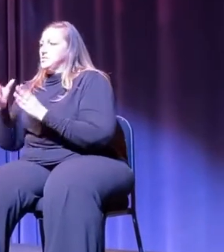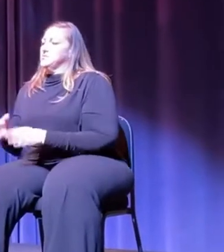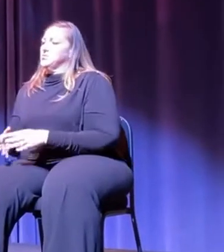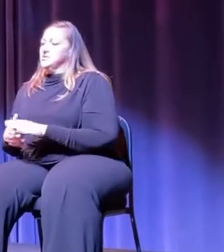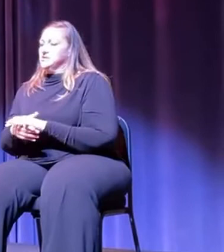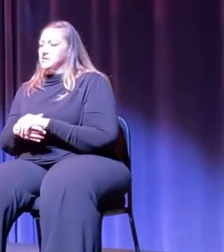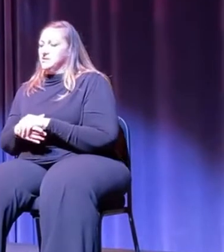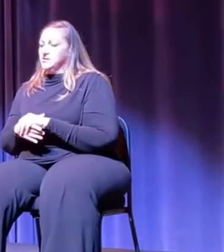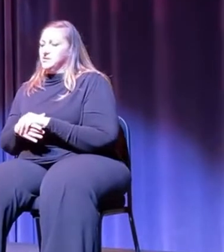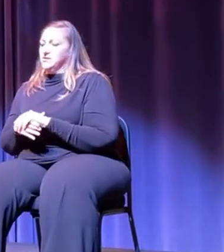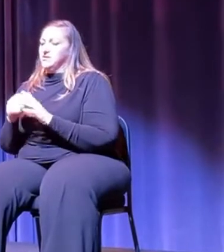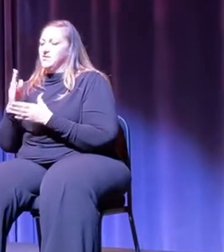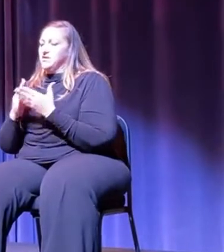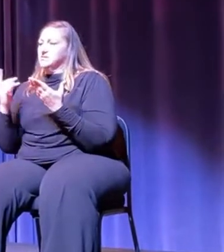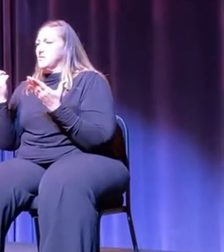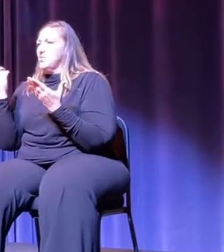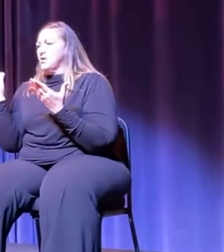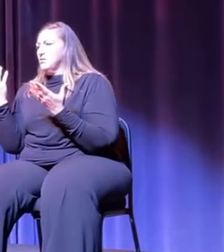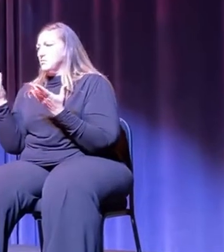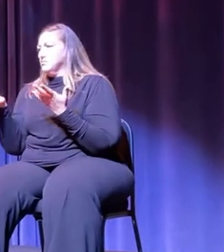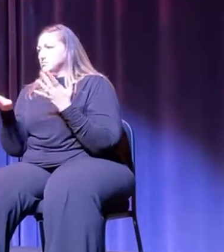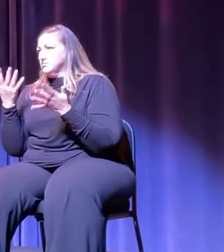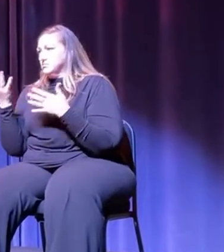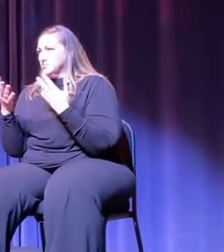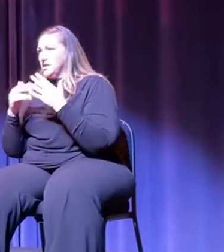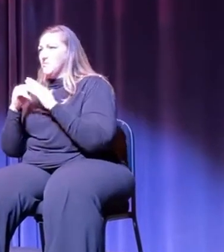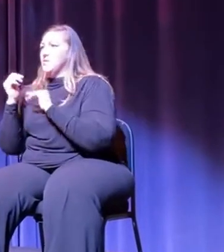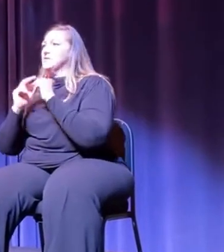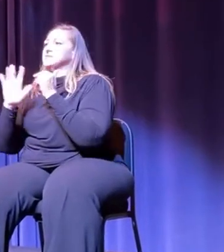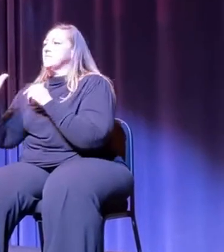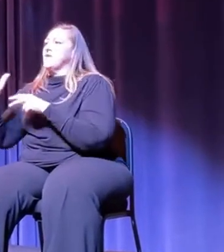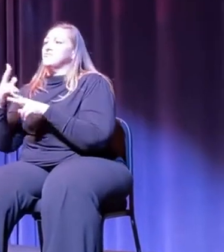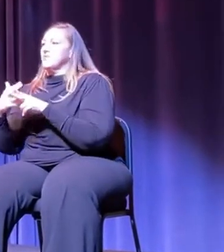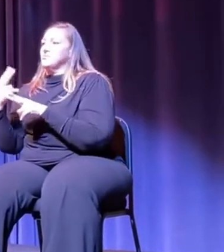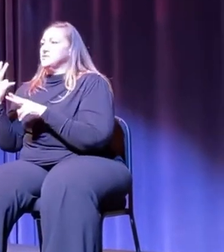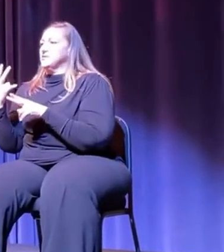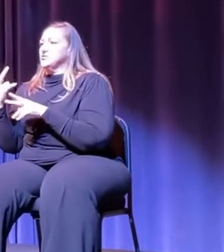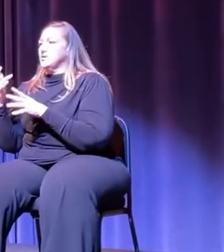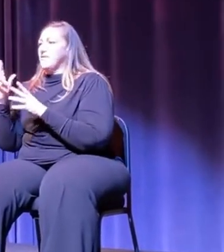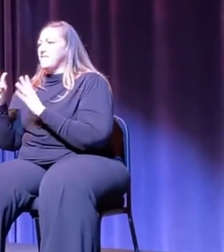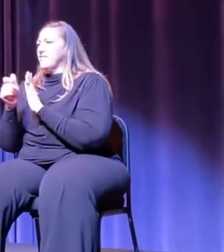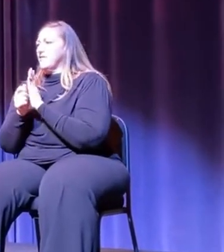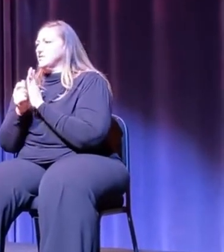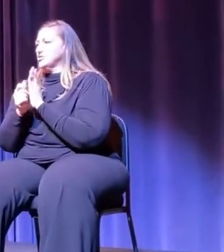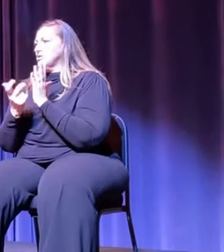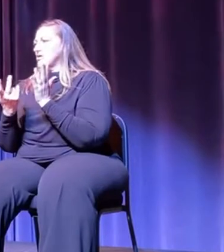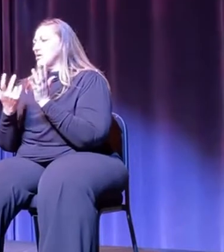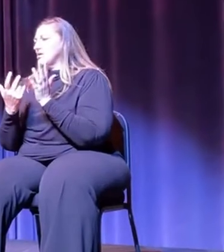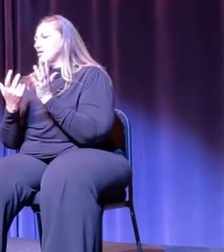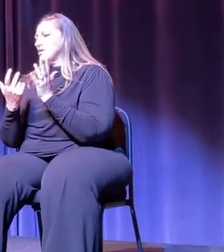rather than someone who's going to like, you know, build up the reputation of your journal or like,